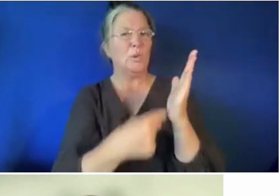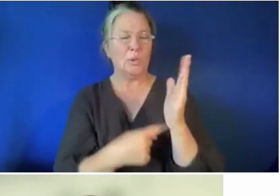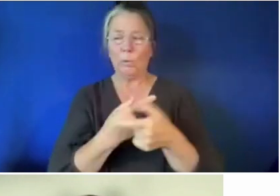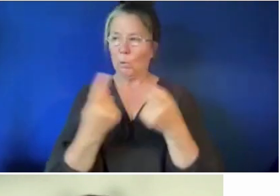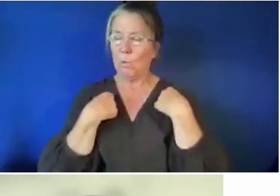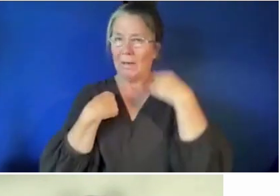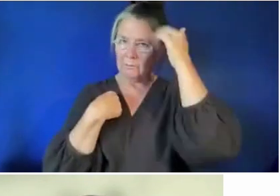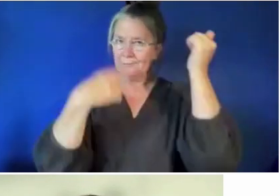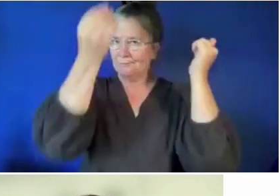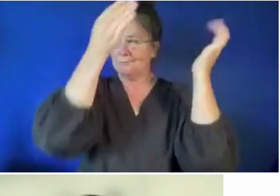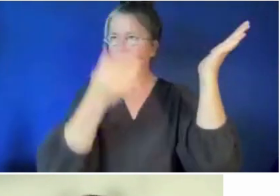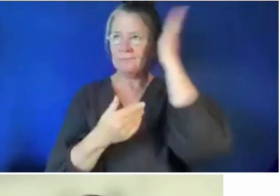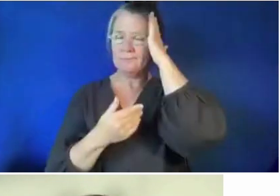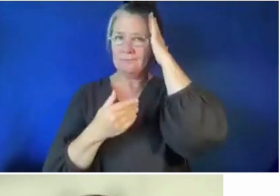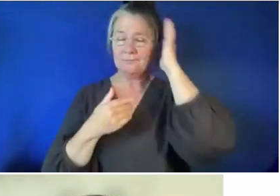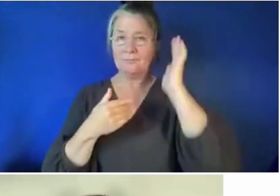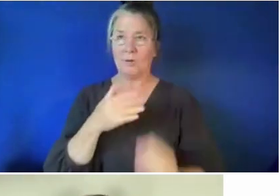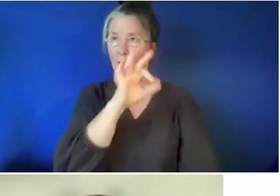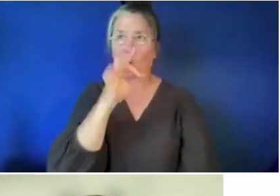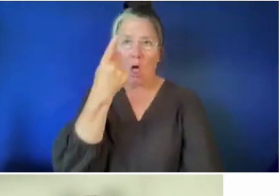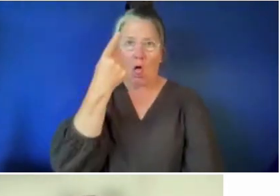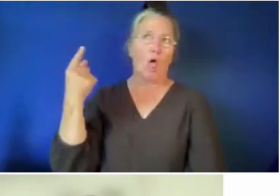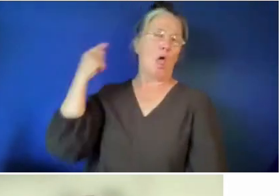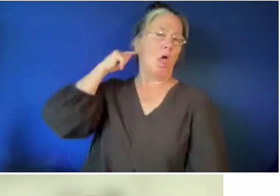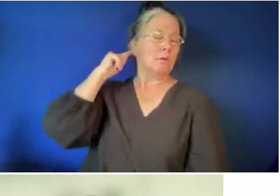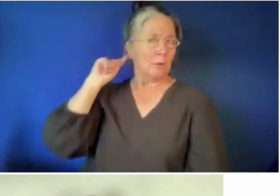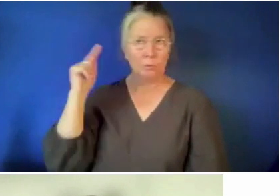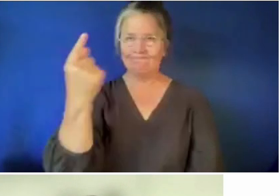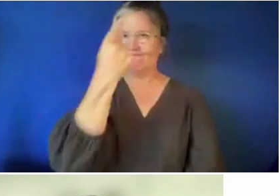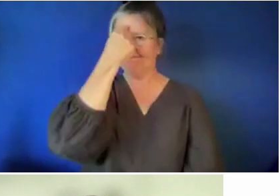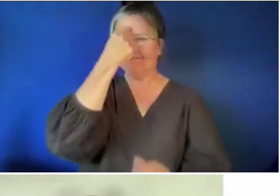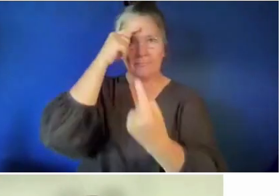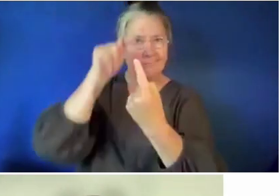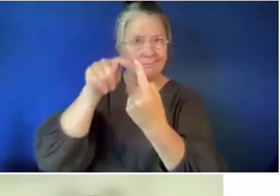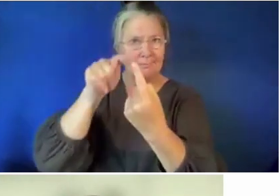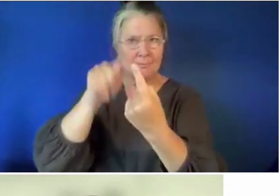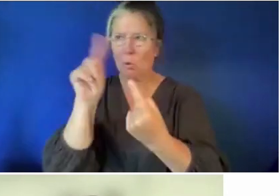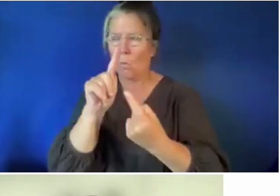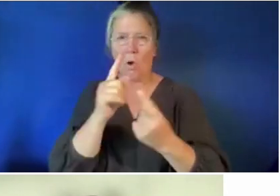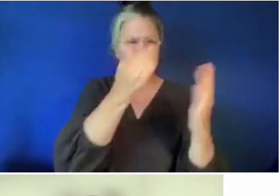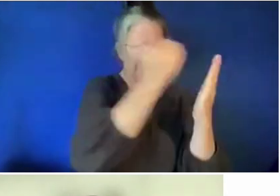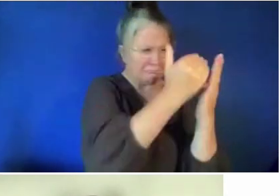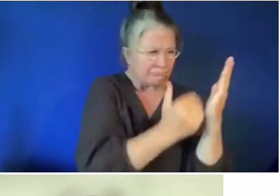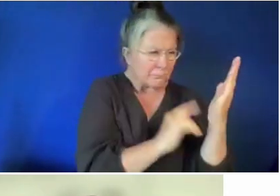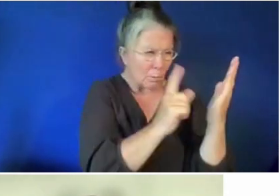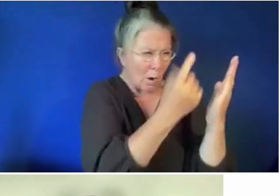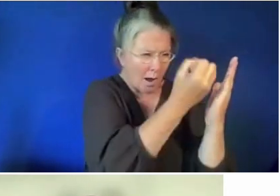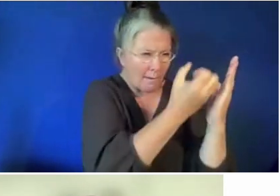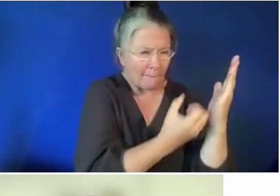to think about what are the range of different things that have come up and what needs to be done